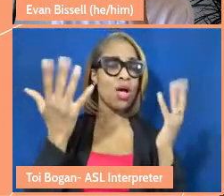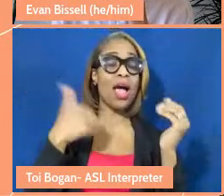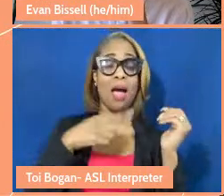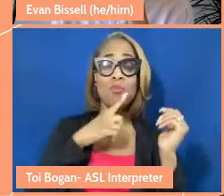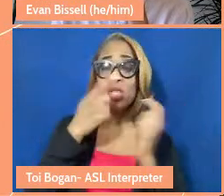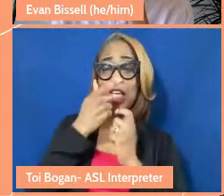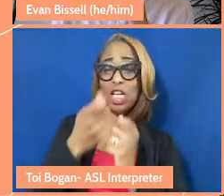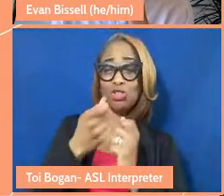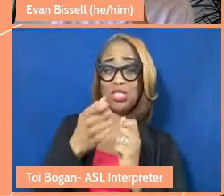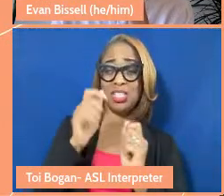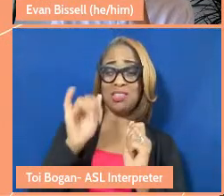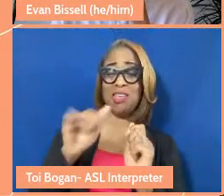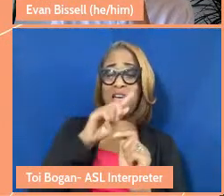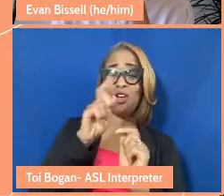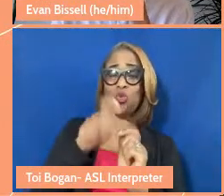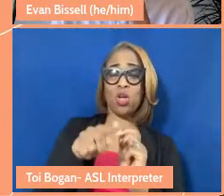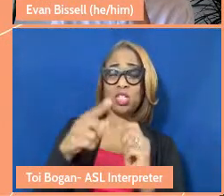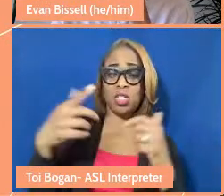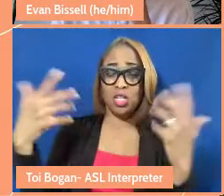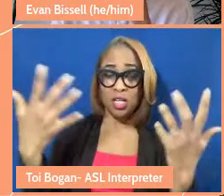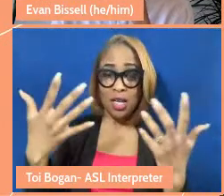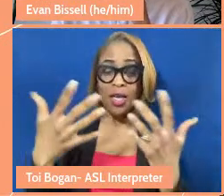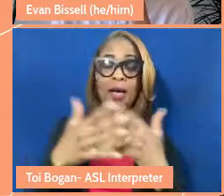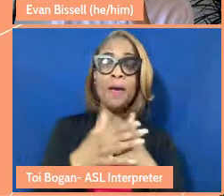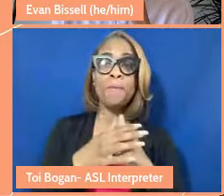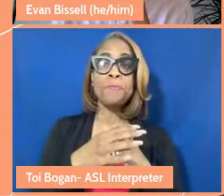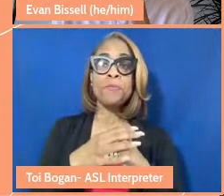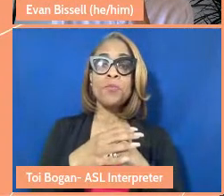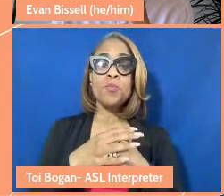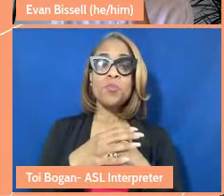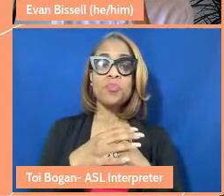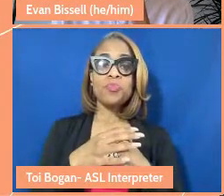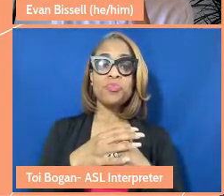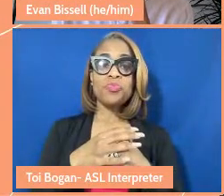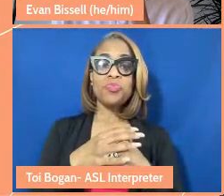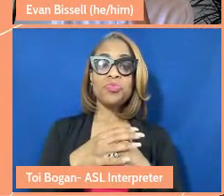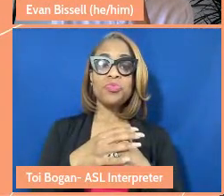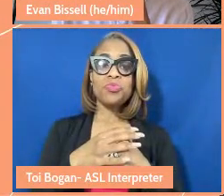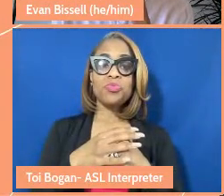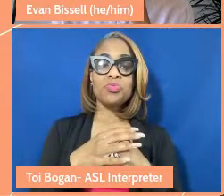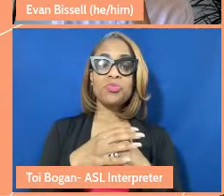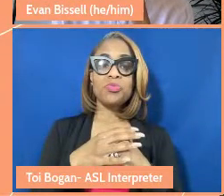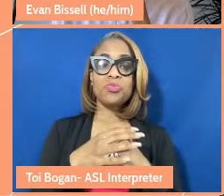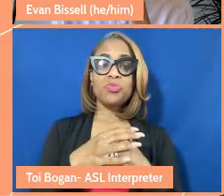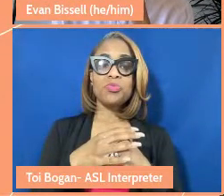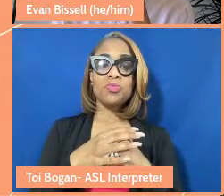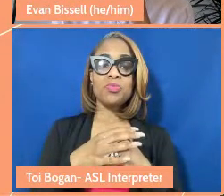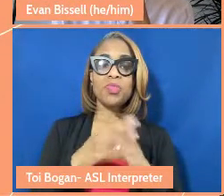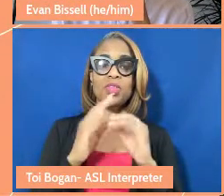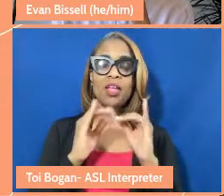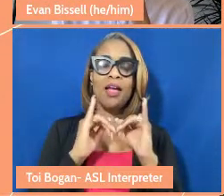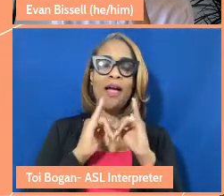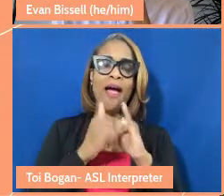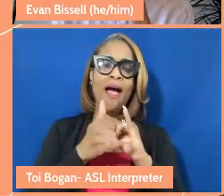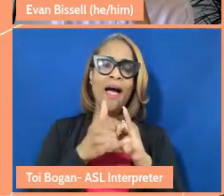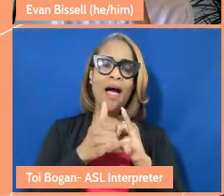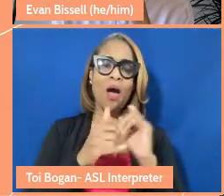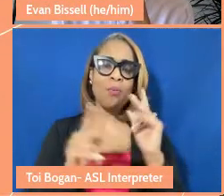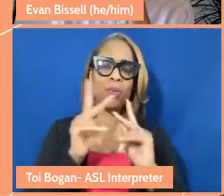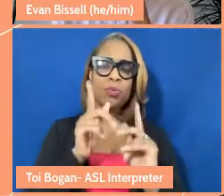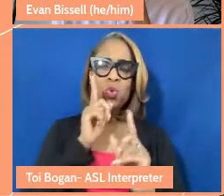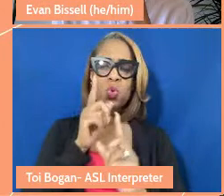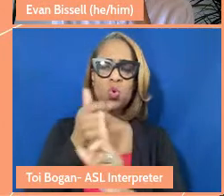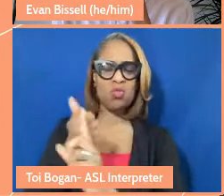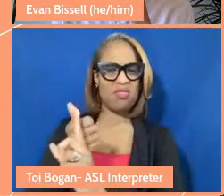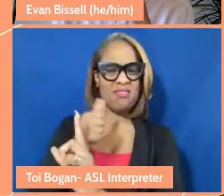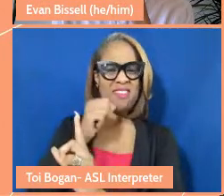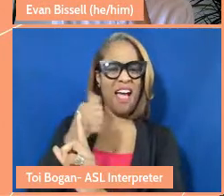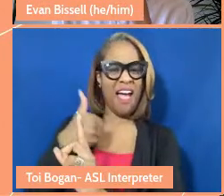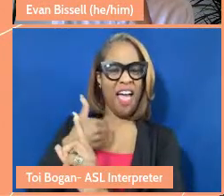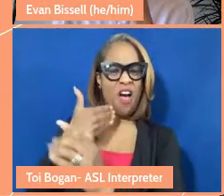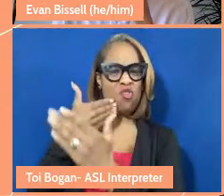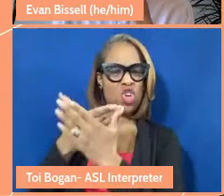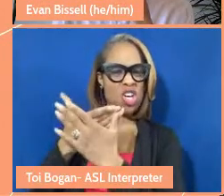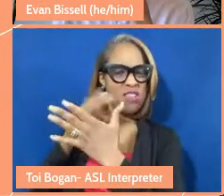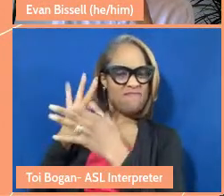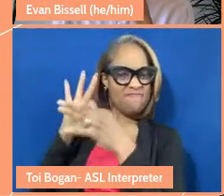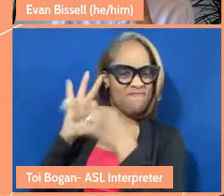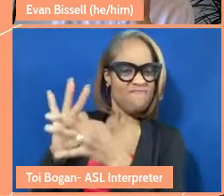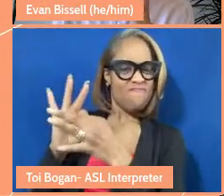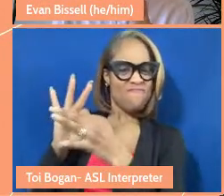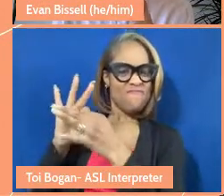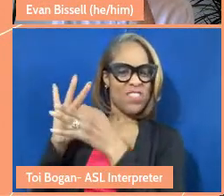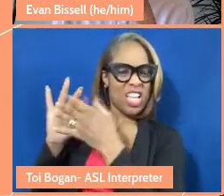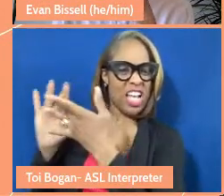this question of how do people who aren't so well networked benefit from and contribute to